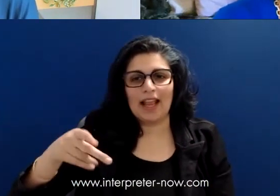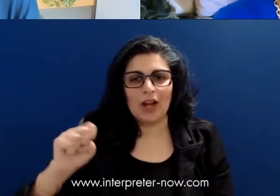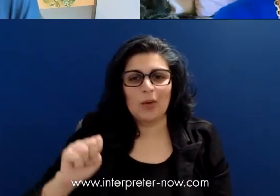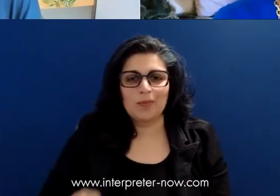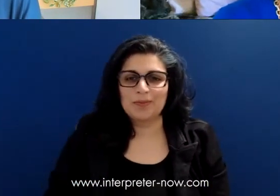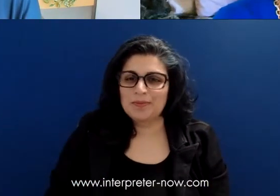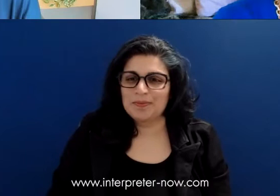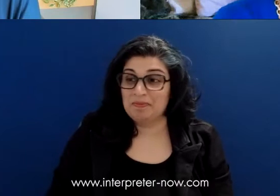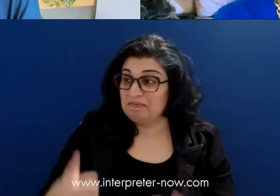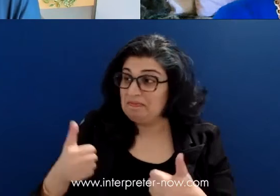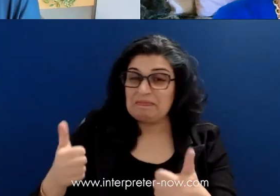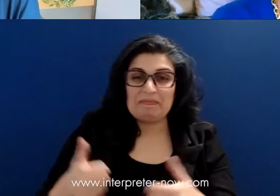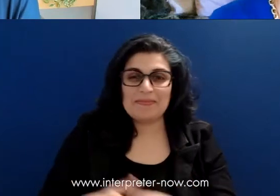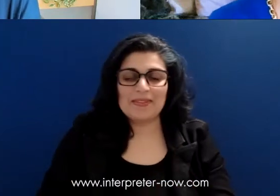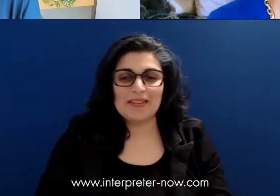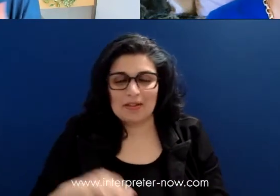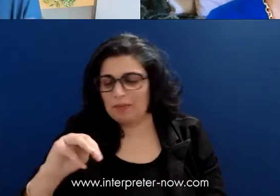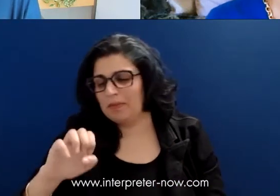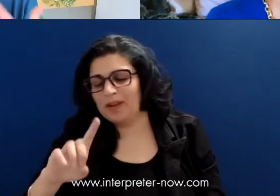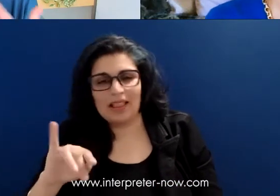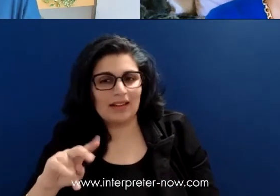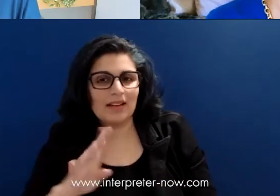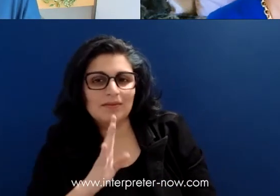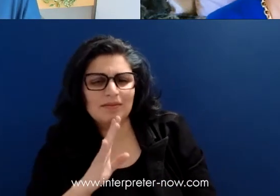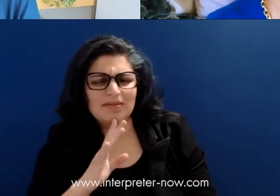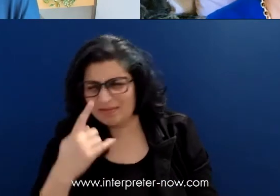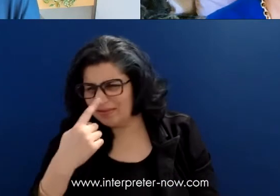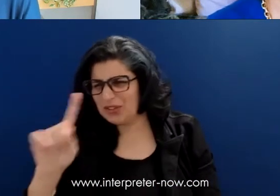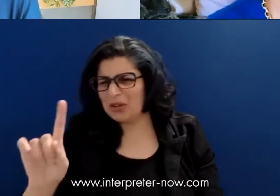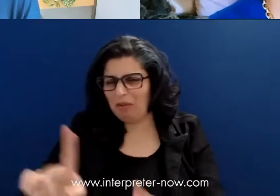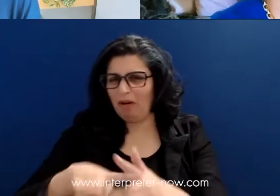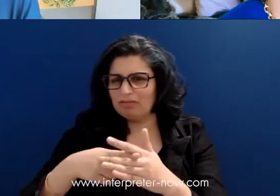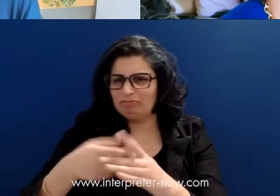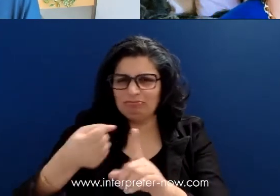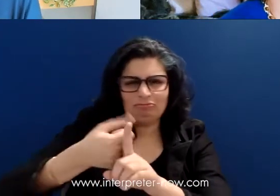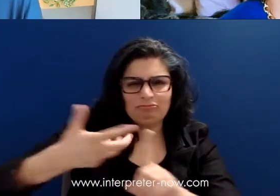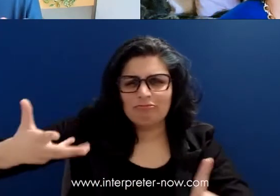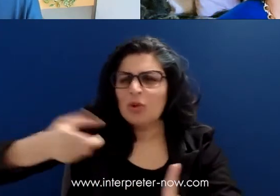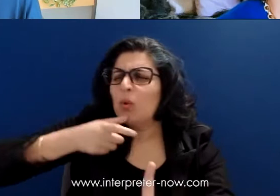So, can you start by just telling us a bit about who you are; your story, where you grew